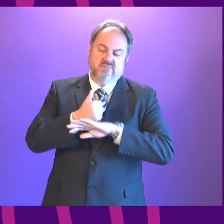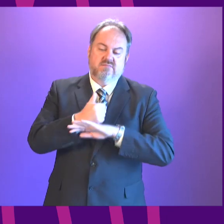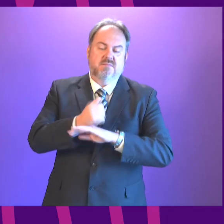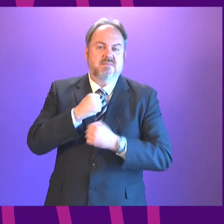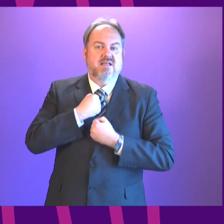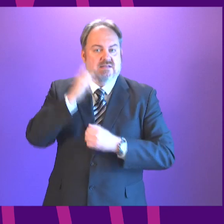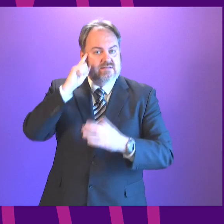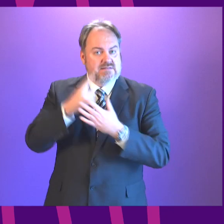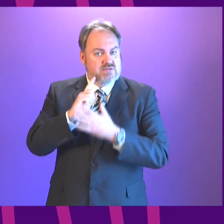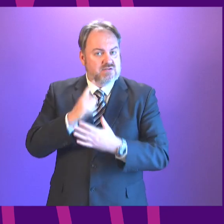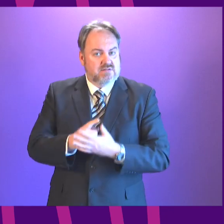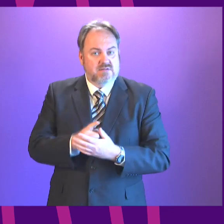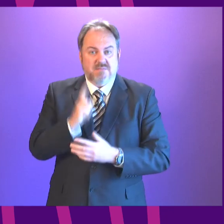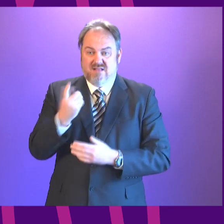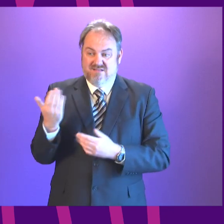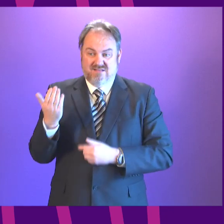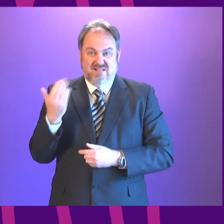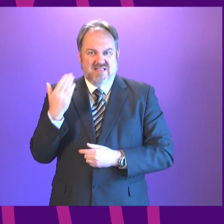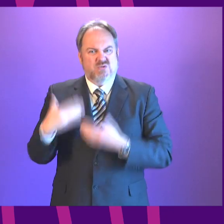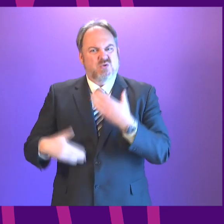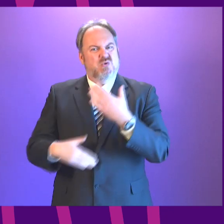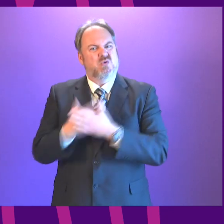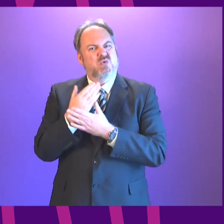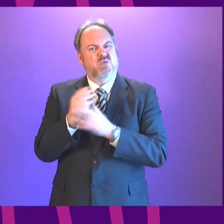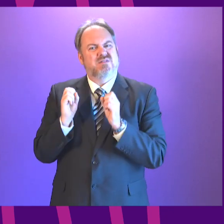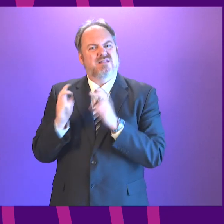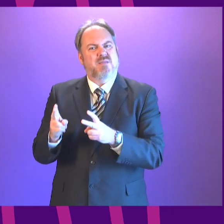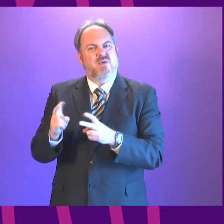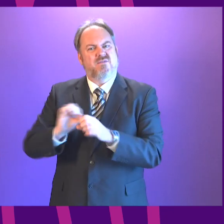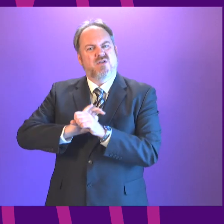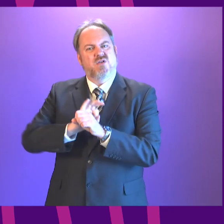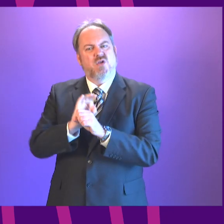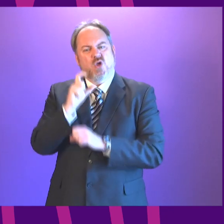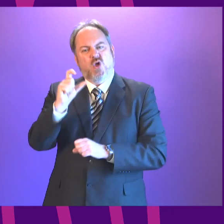information that we have on the new strain of Covid that is causing us such concern,